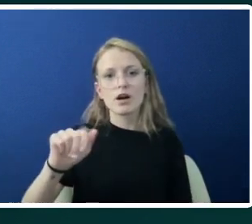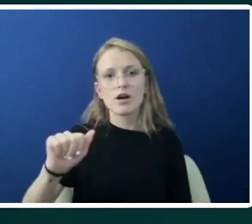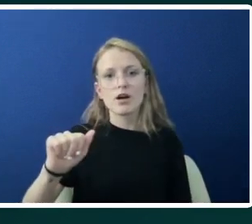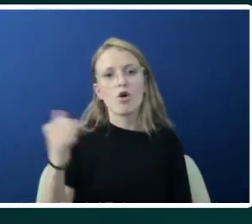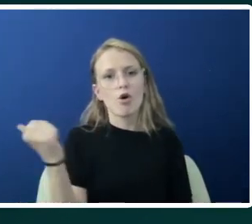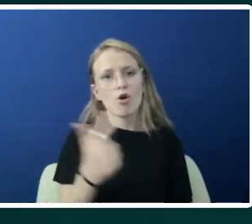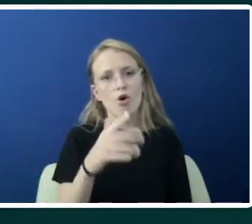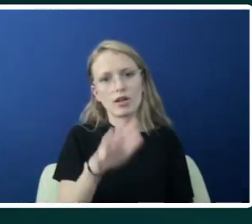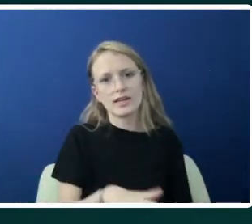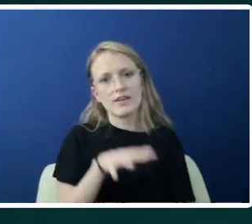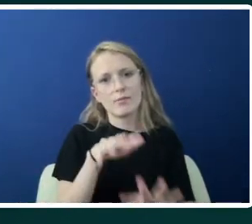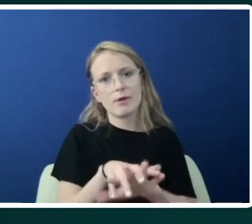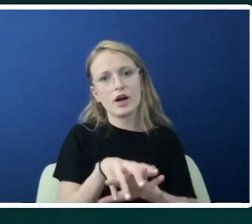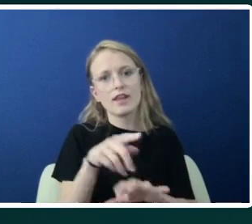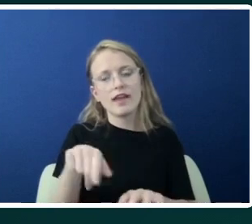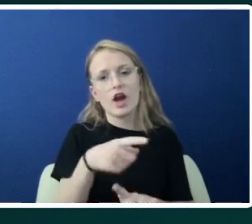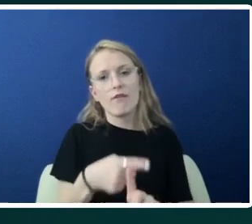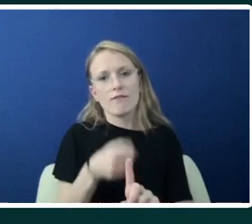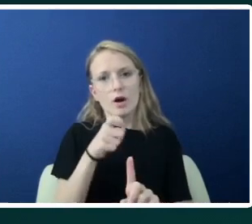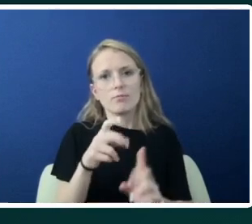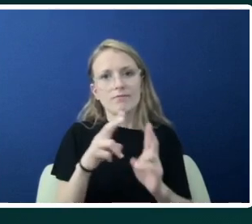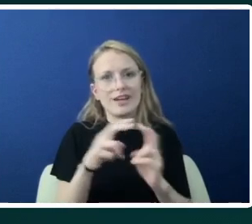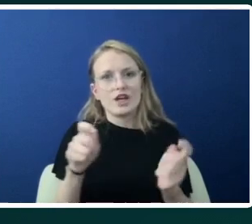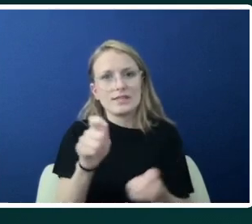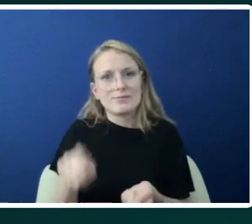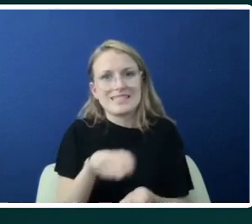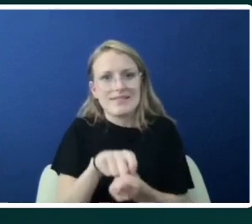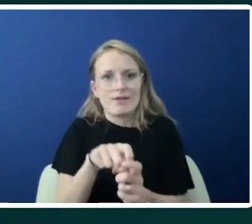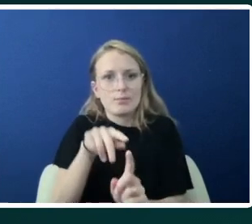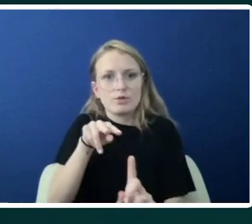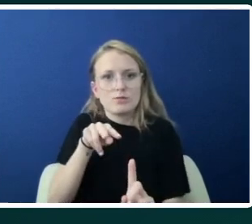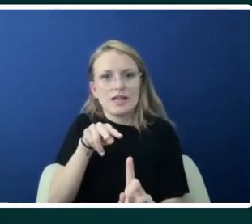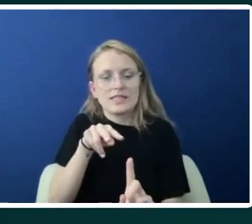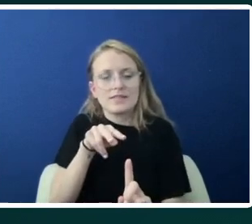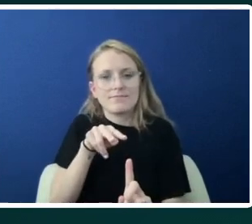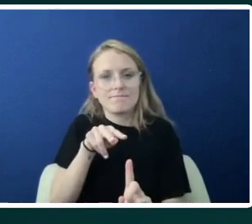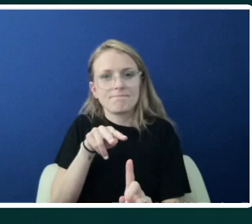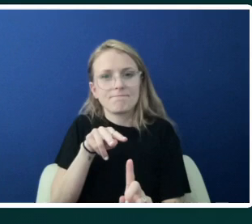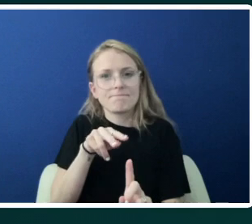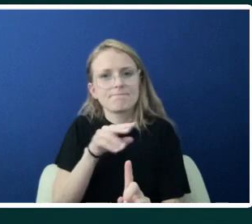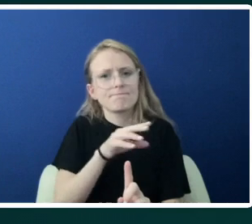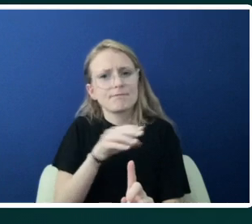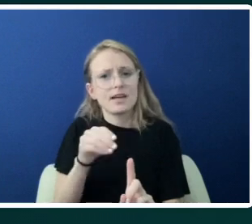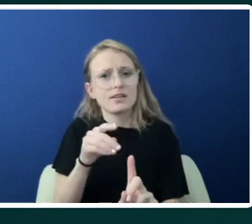they come from a very specific perspective. And so -- and really life experience, you know. Living on